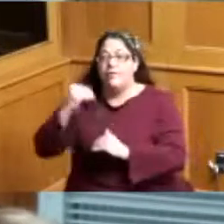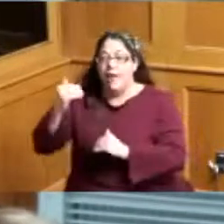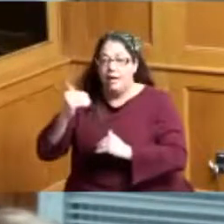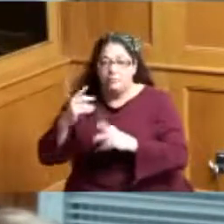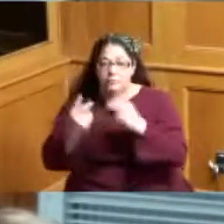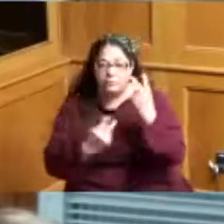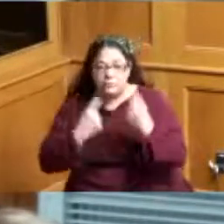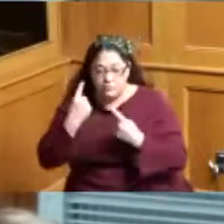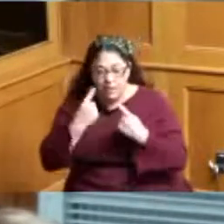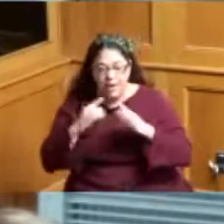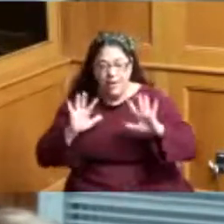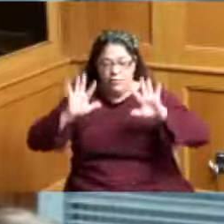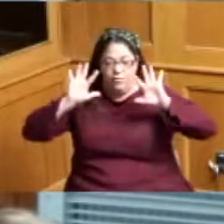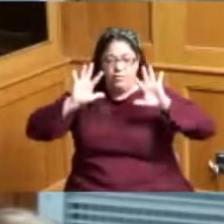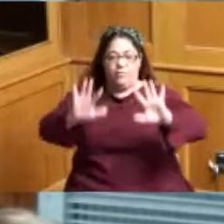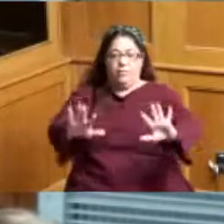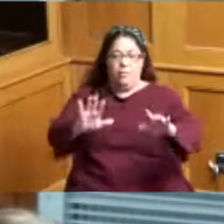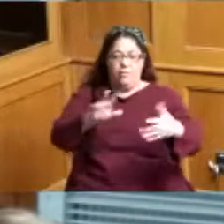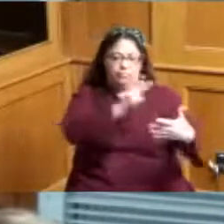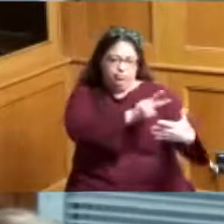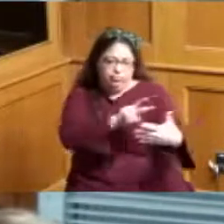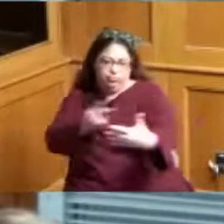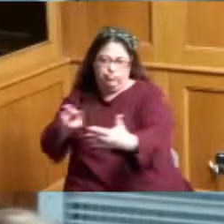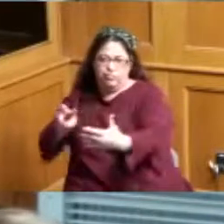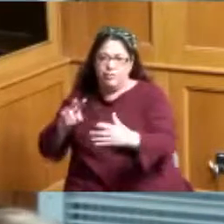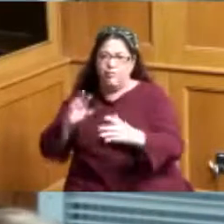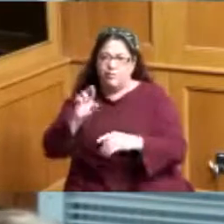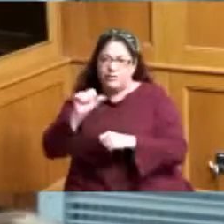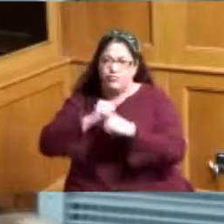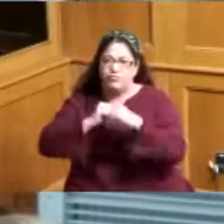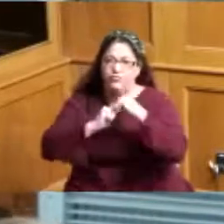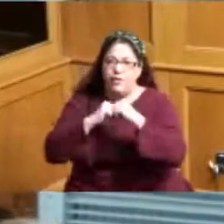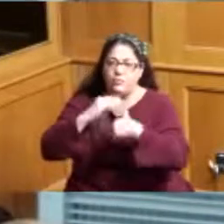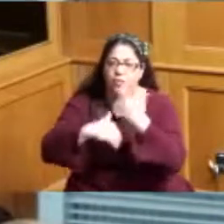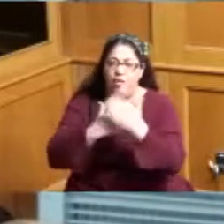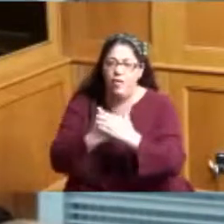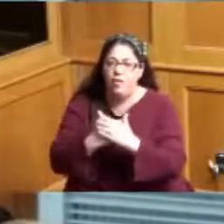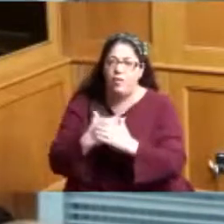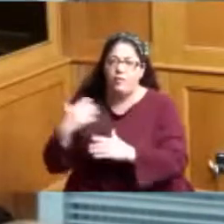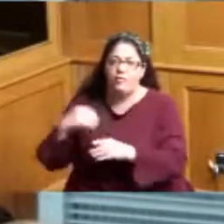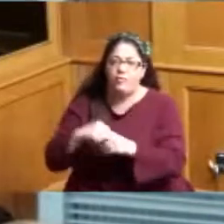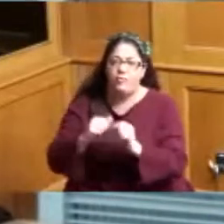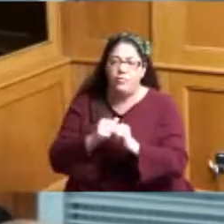holistic restructure of the rate that would then also include the evaluation of a reevaluation